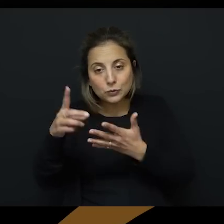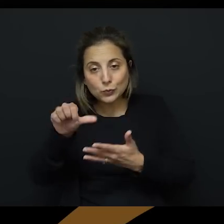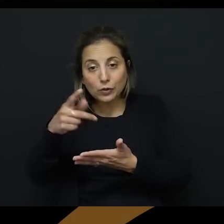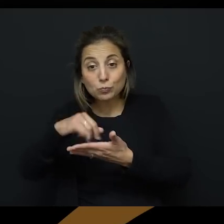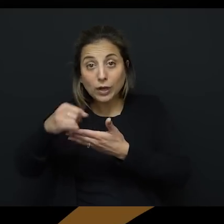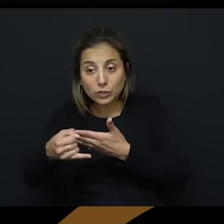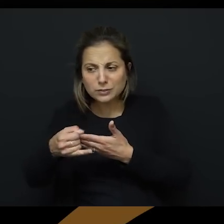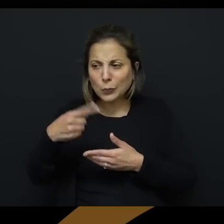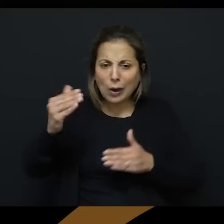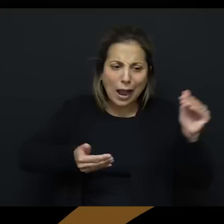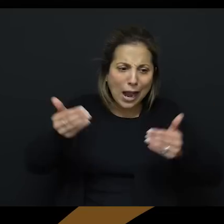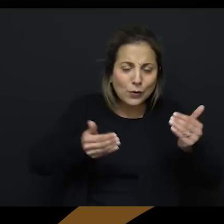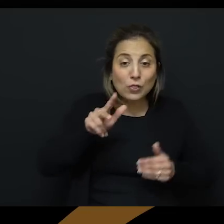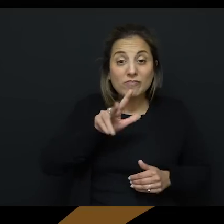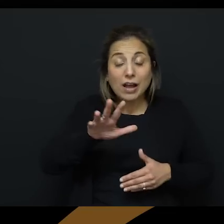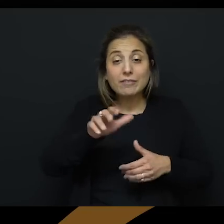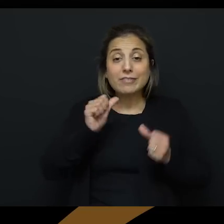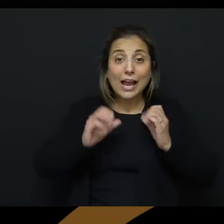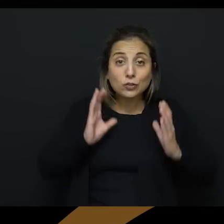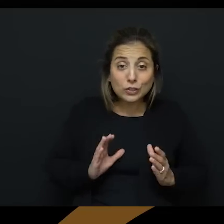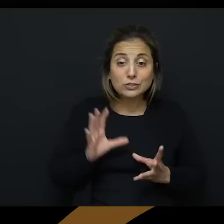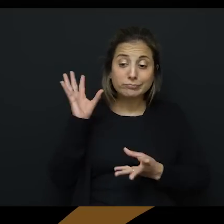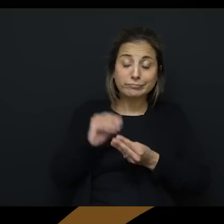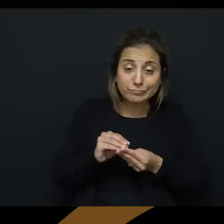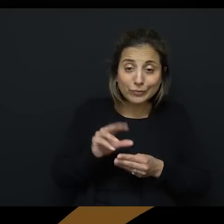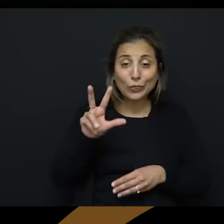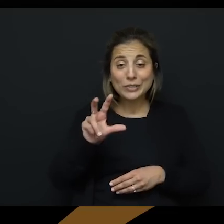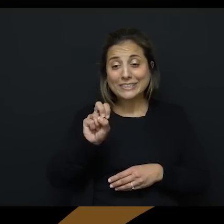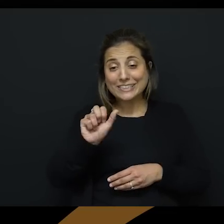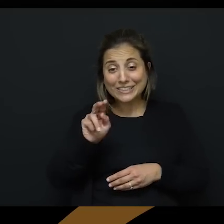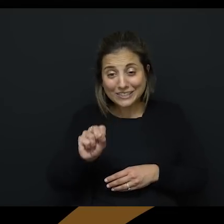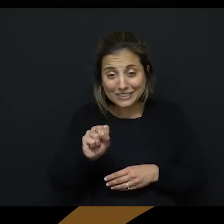So, you know, when we were bringing on 35 actors in over three seasons and then